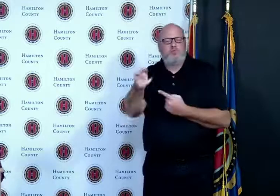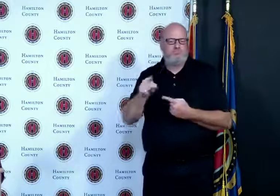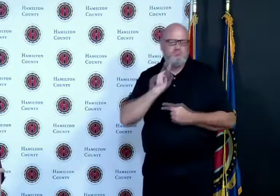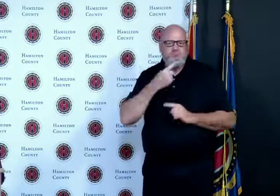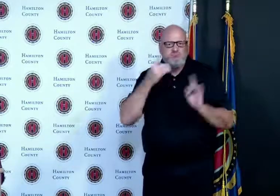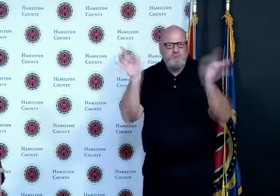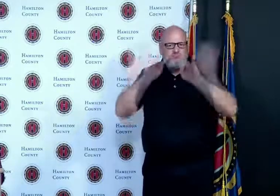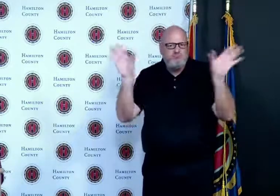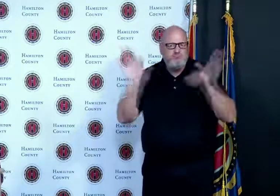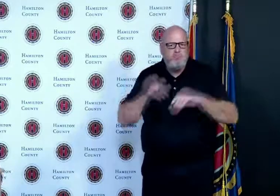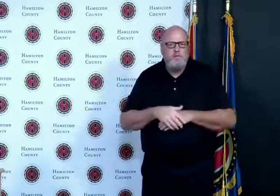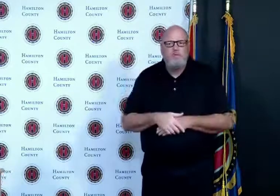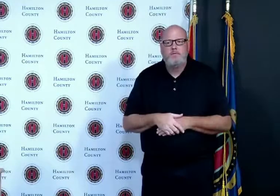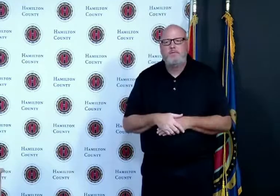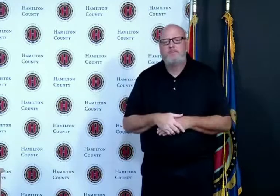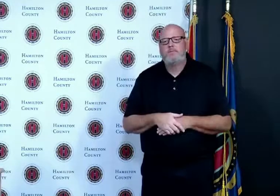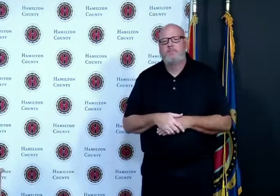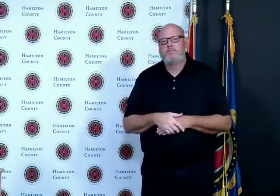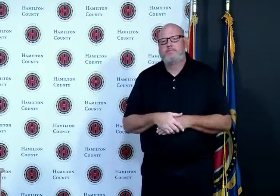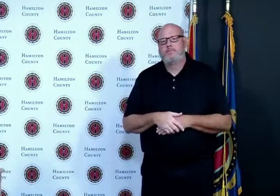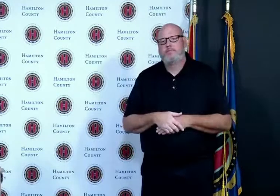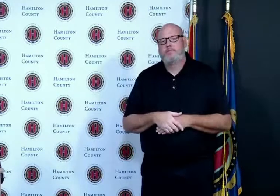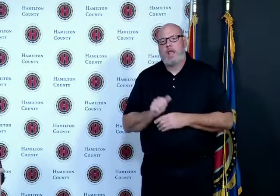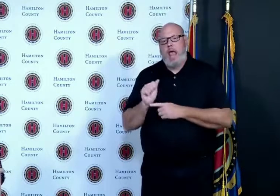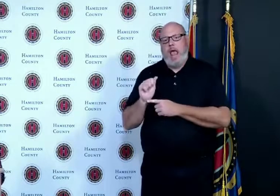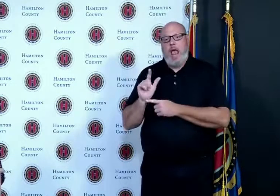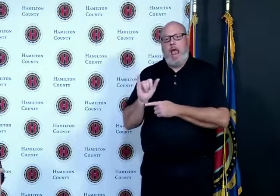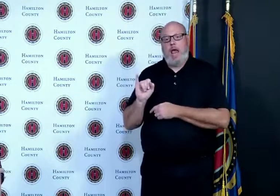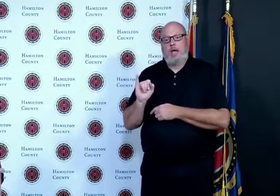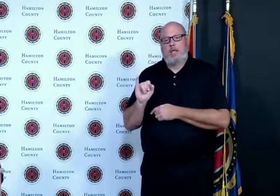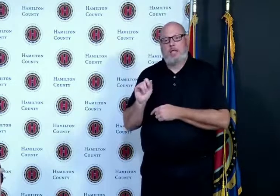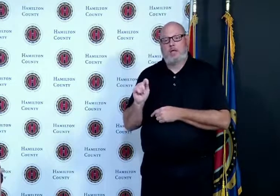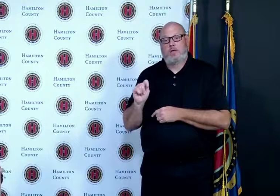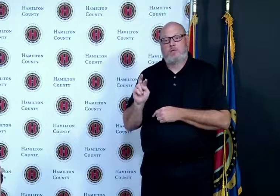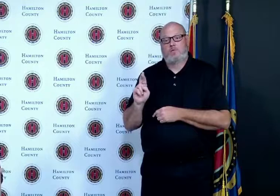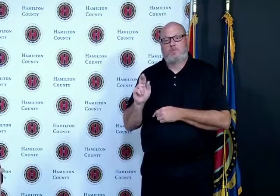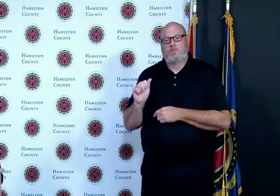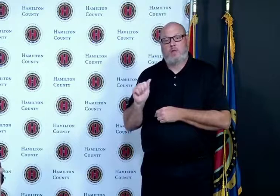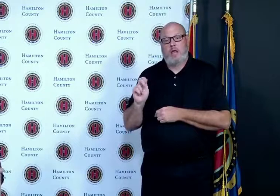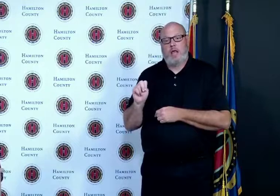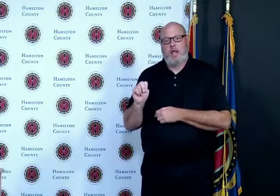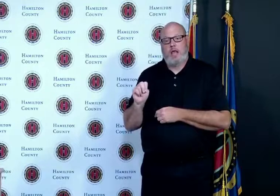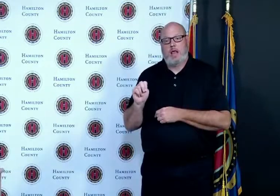so Ali Trianfo is going to talk about how easy it was for her to get vaccinated with Hamilton